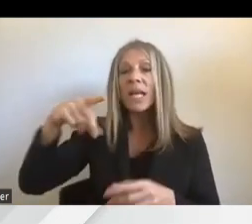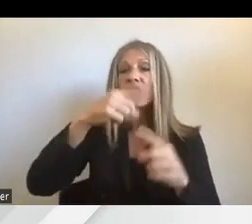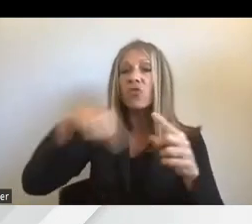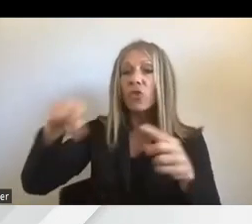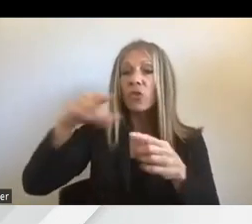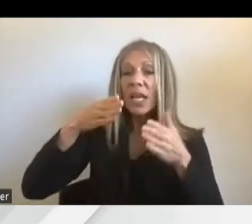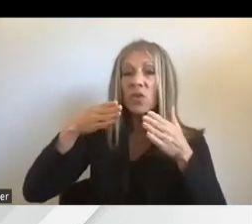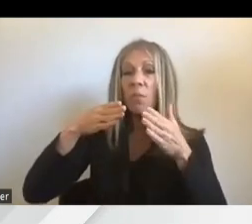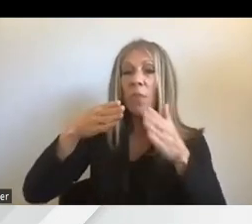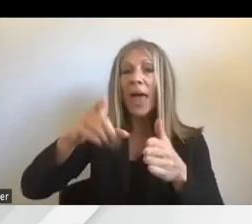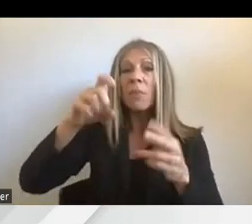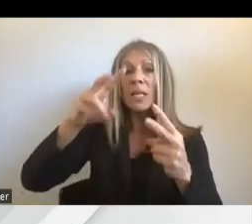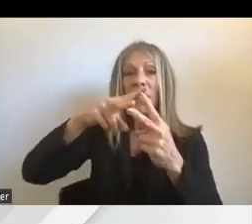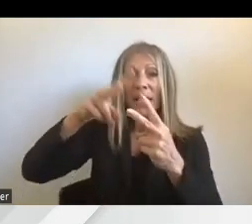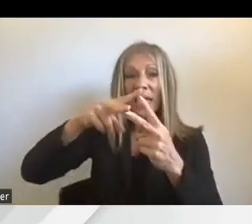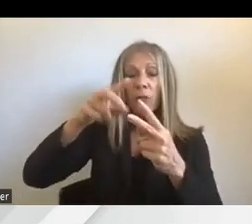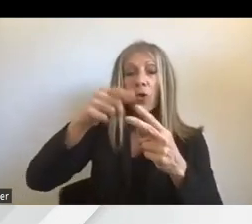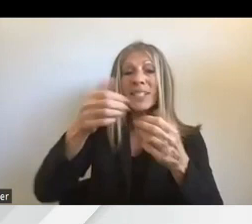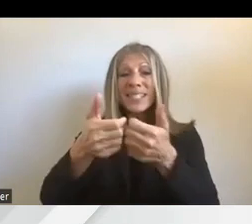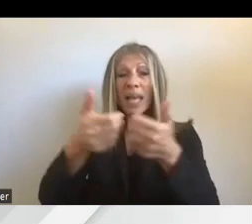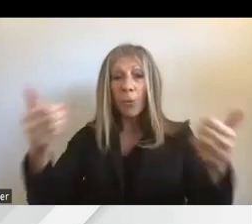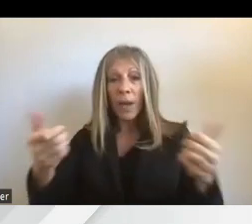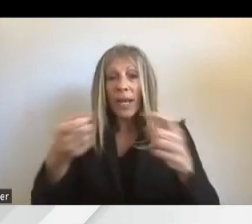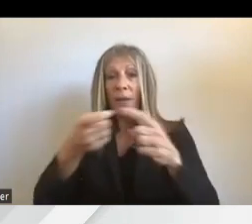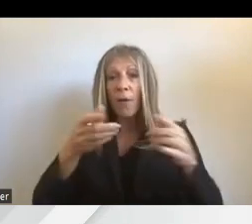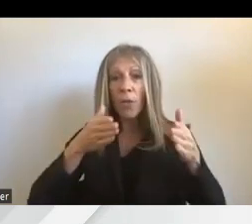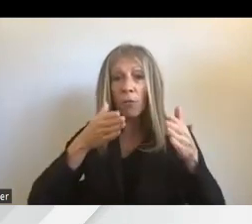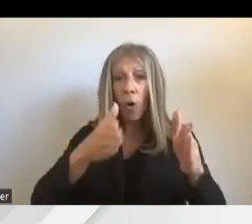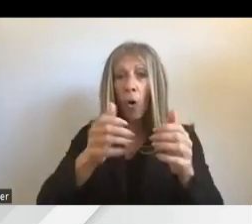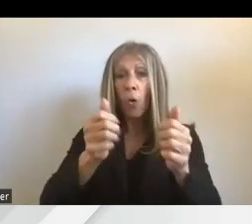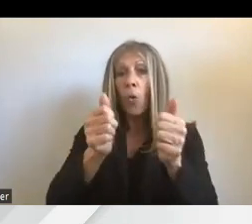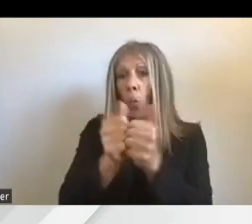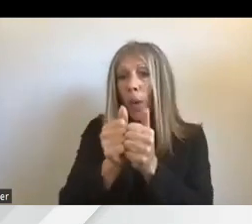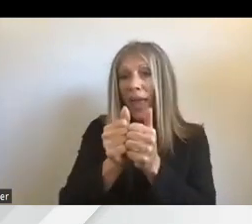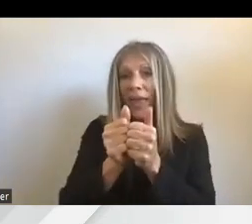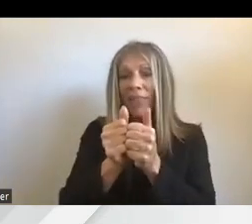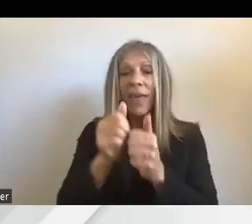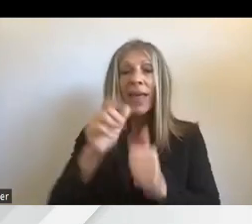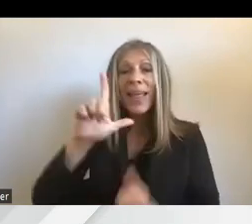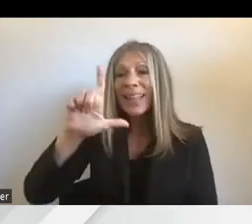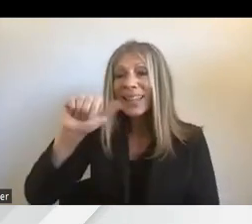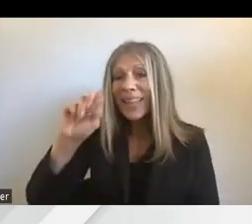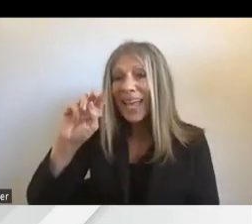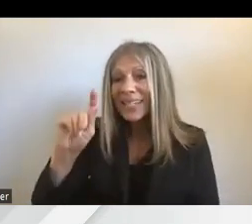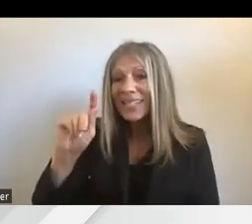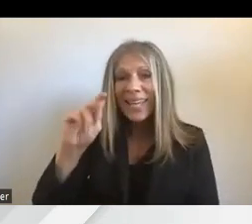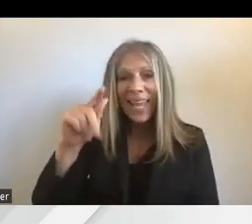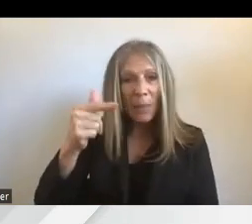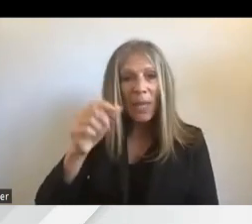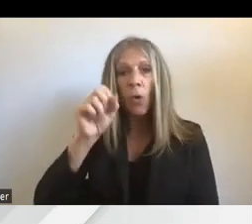must be either separated from the roadway with the landscaping or other non-prepared surface,